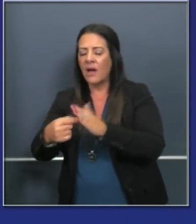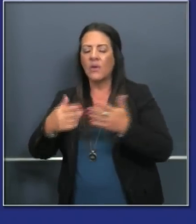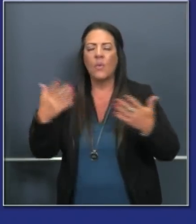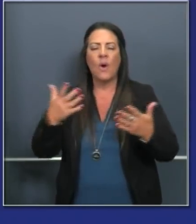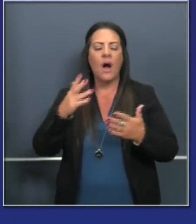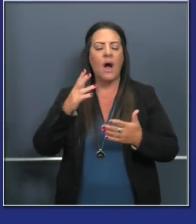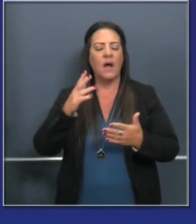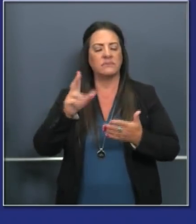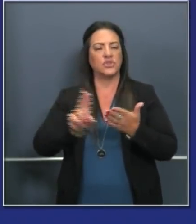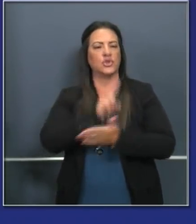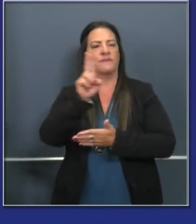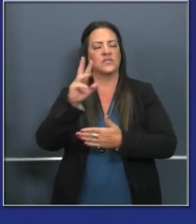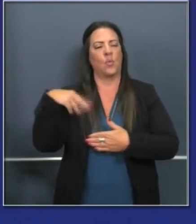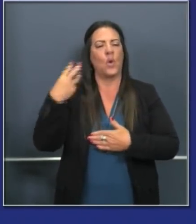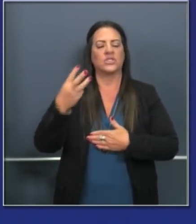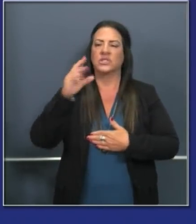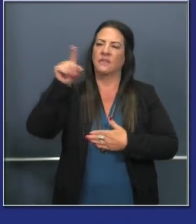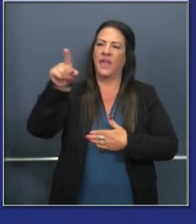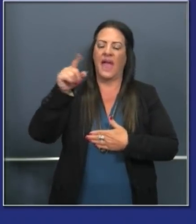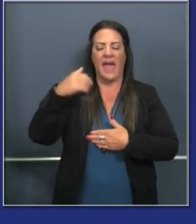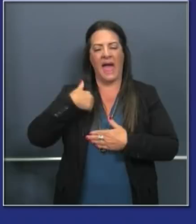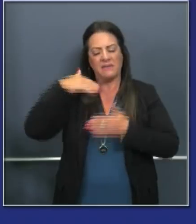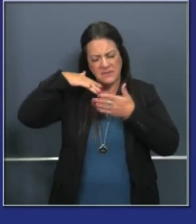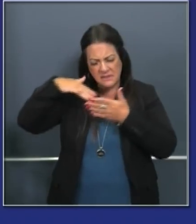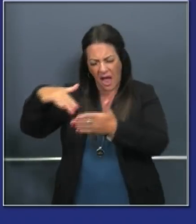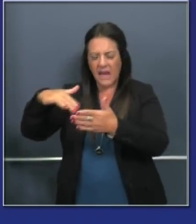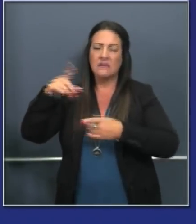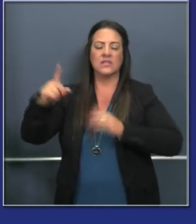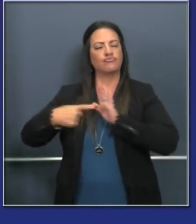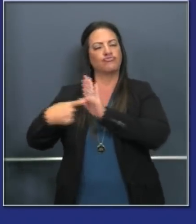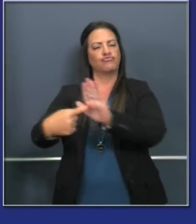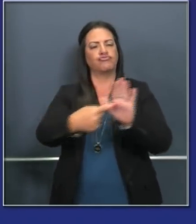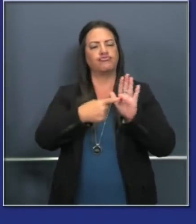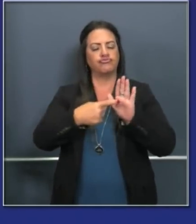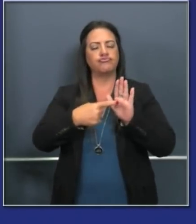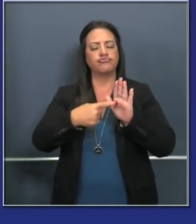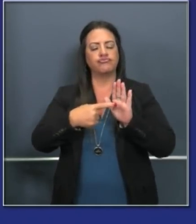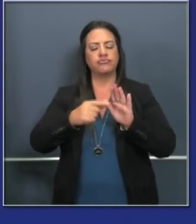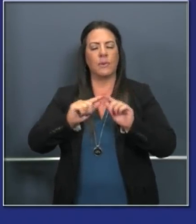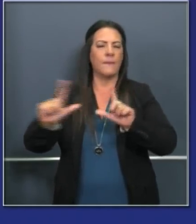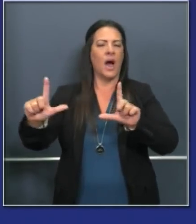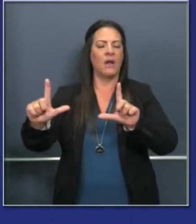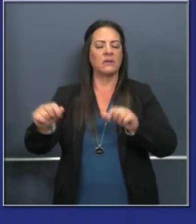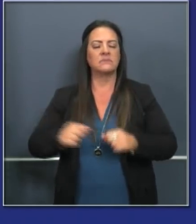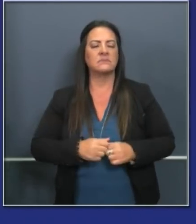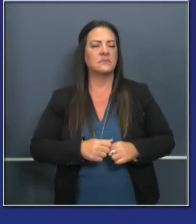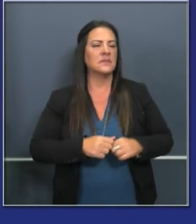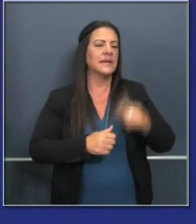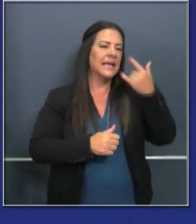DEBATING THE METHODOLOGY OF THESE DIFFERENT MODELS PEOPLE USING THE UNIVERSITY OF